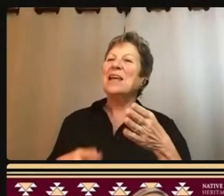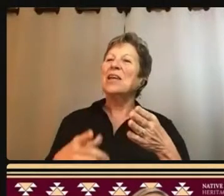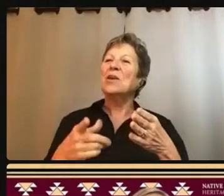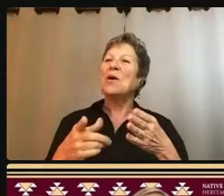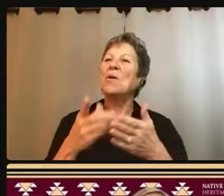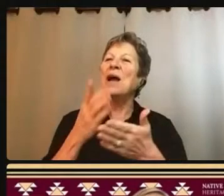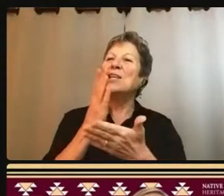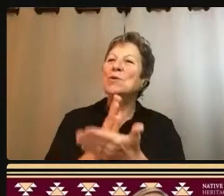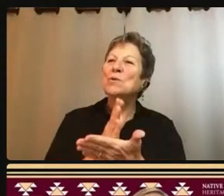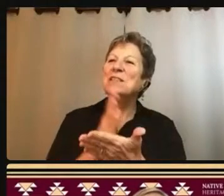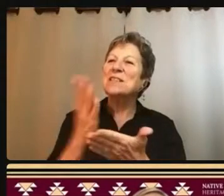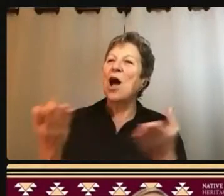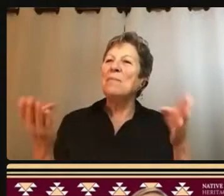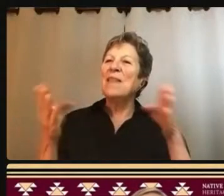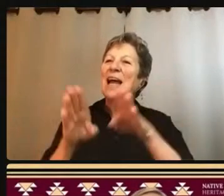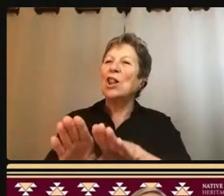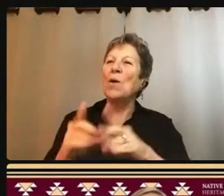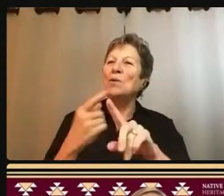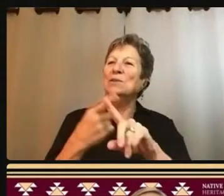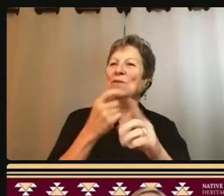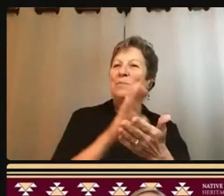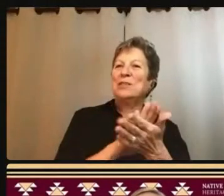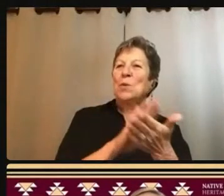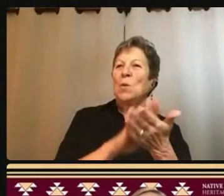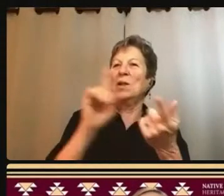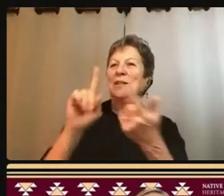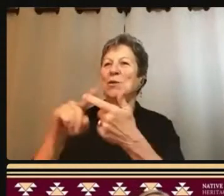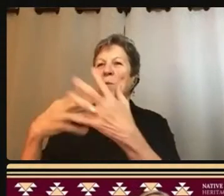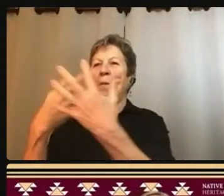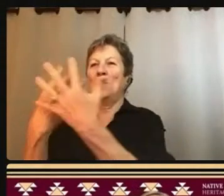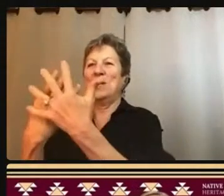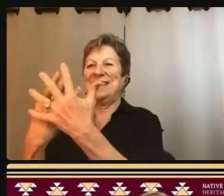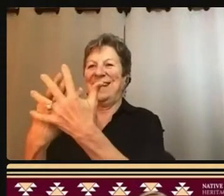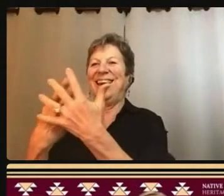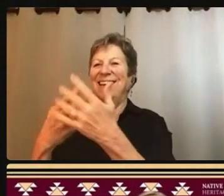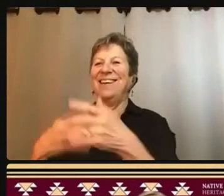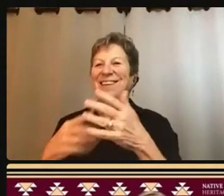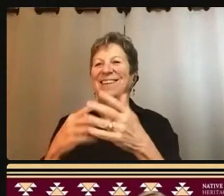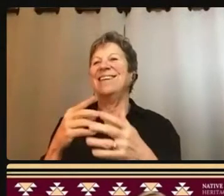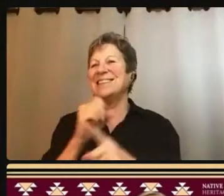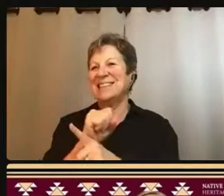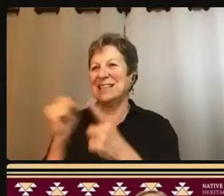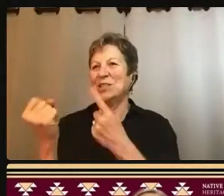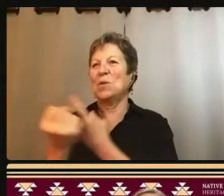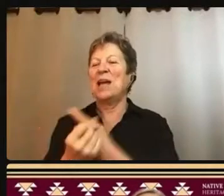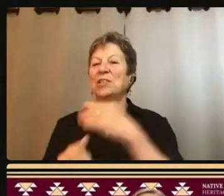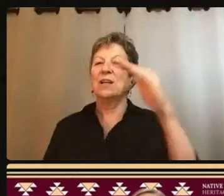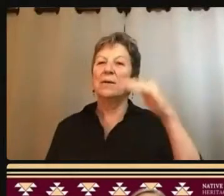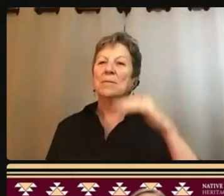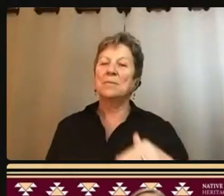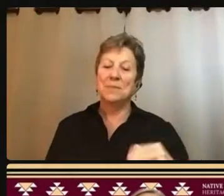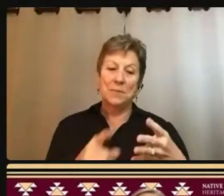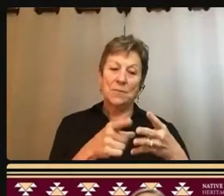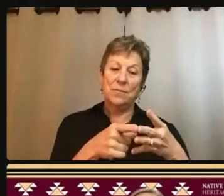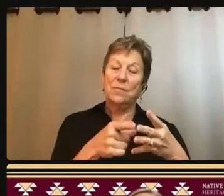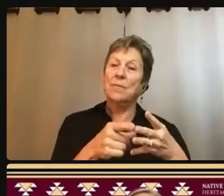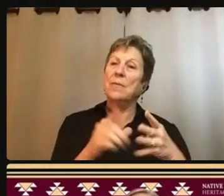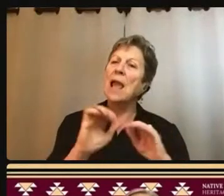IF I CAN TALK I'D BE DANGEROUS TODAY. ALL THAT HELPS SALEM KAISER CLOSE THE SCHOOL TO PN PIPELINE.